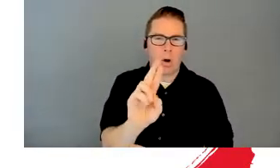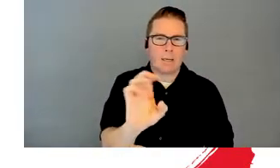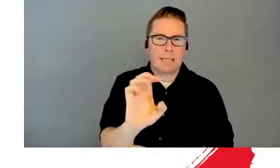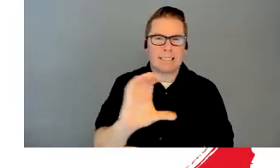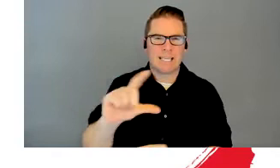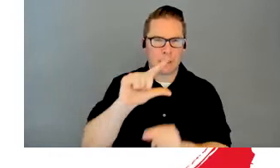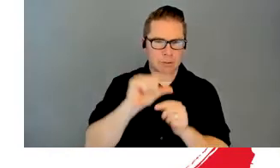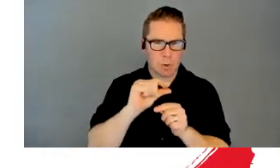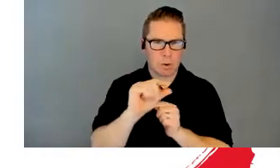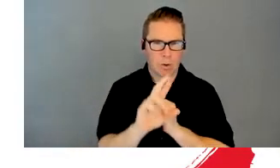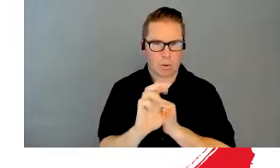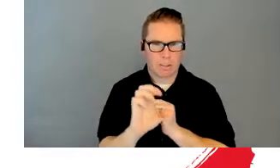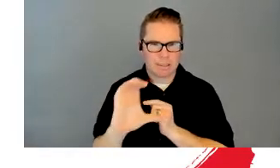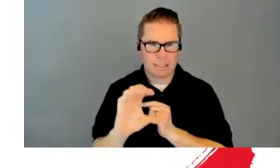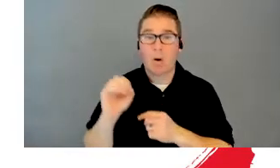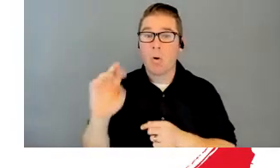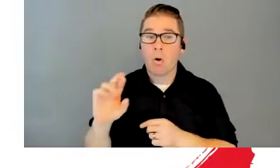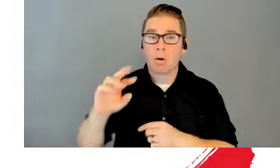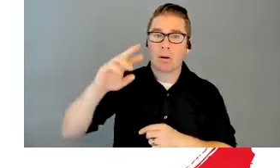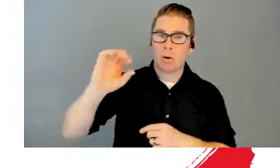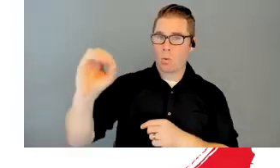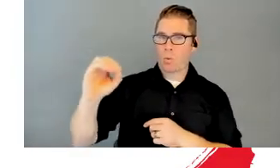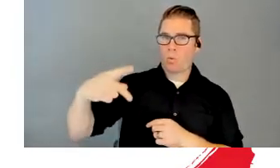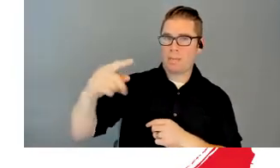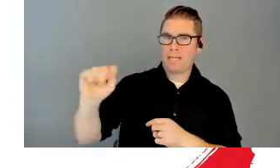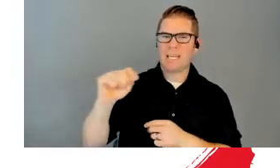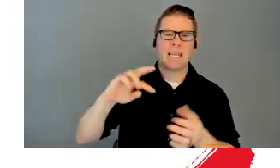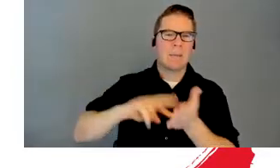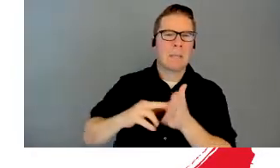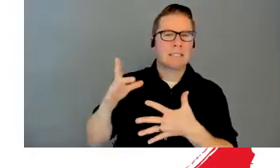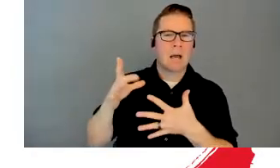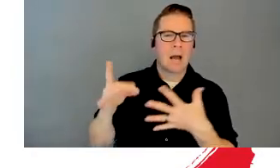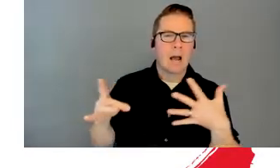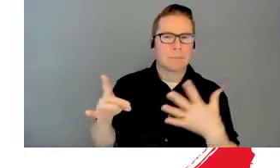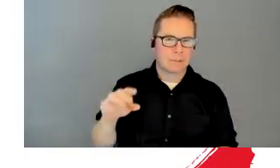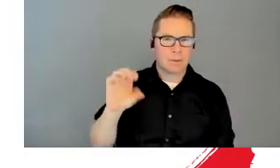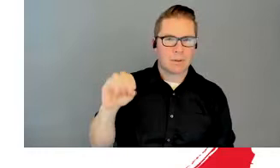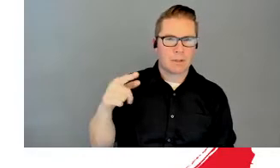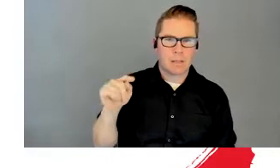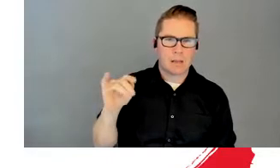or opt for optional. And at the very end it includes a list of notes